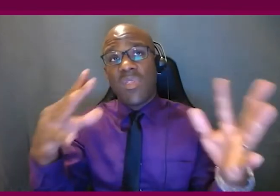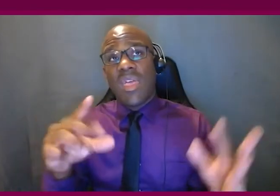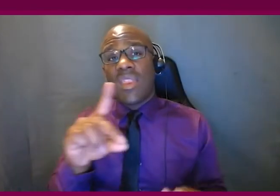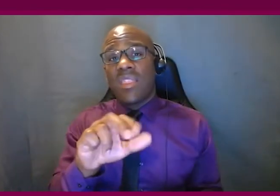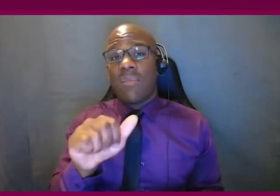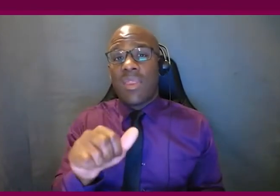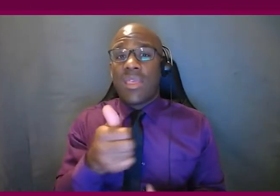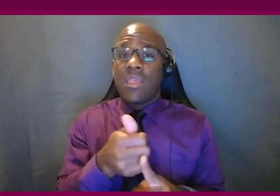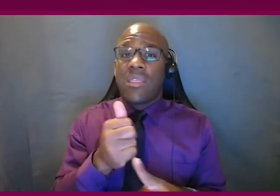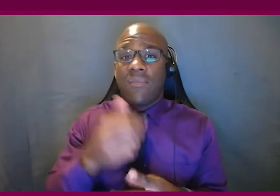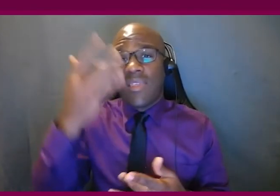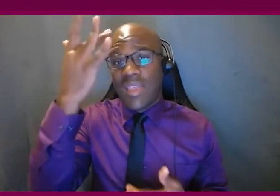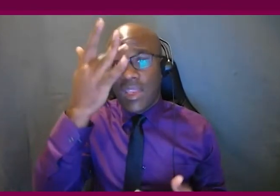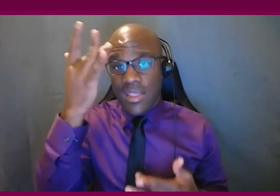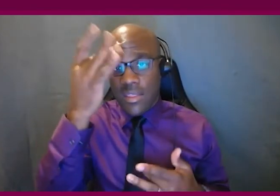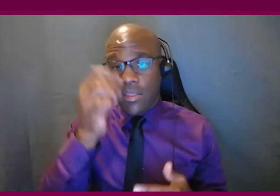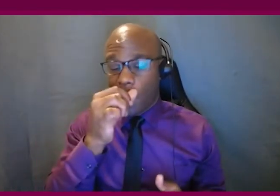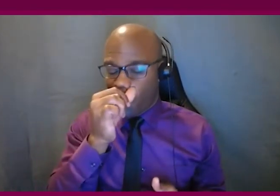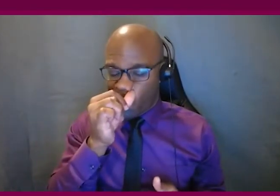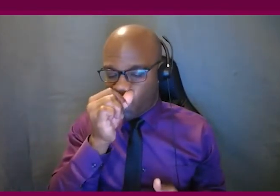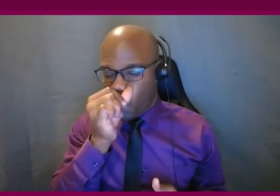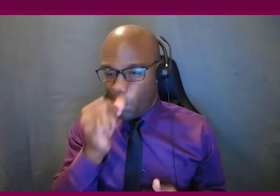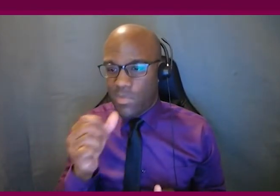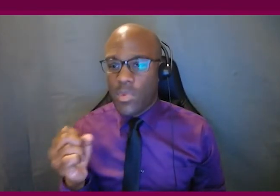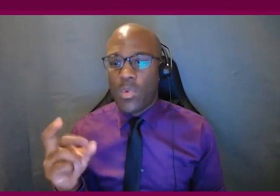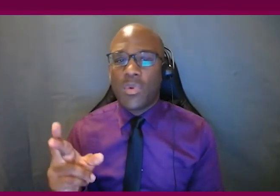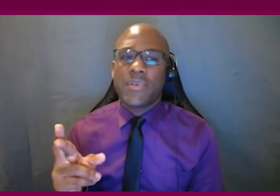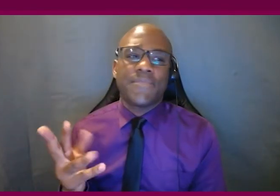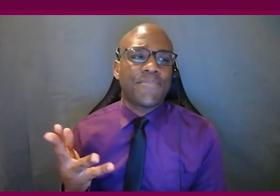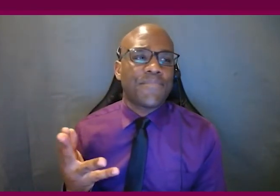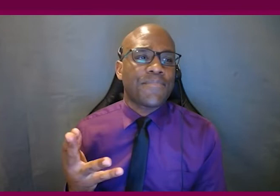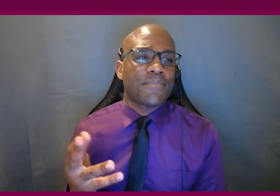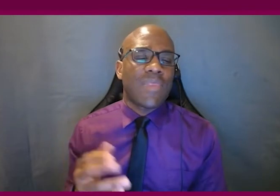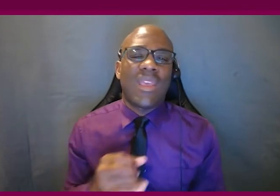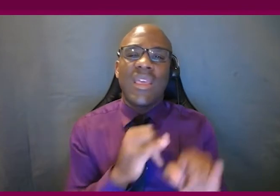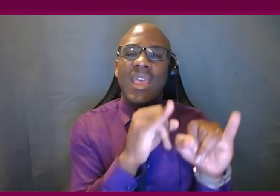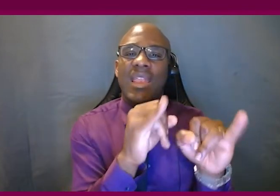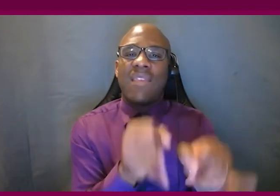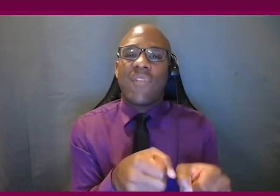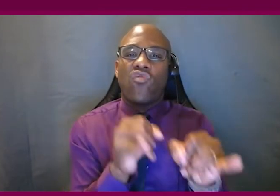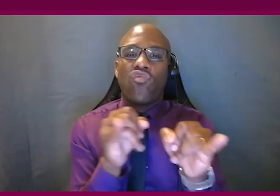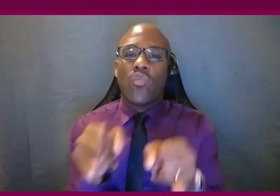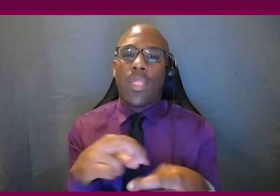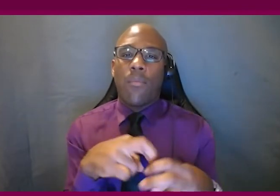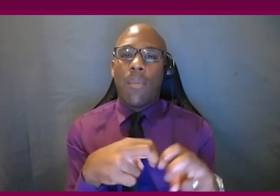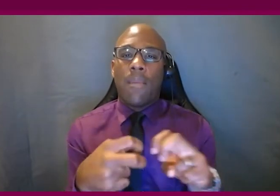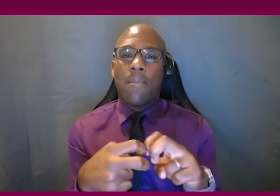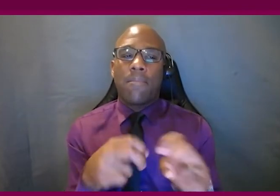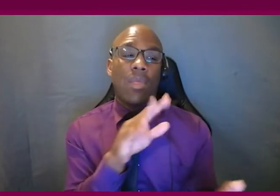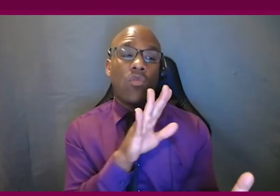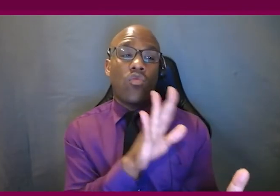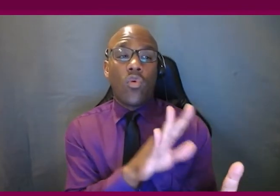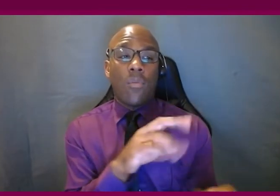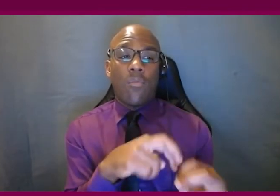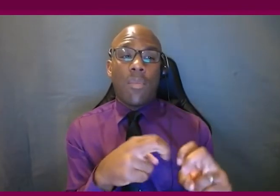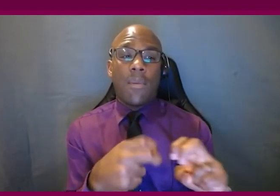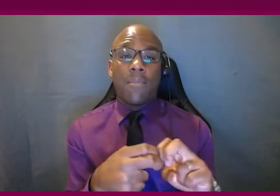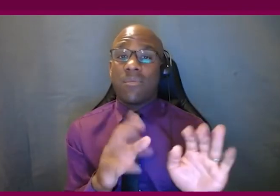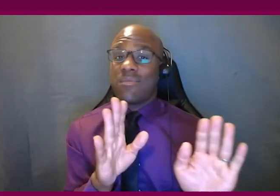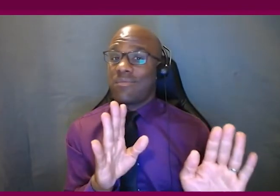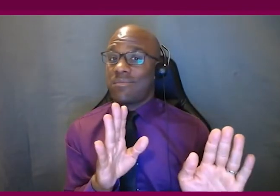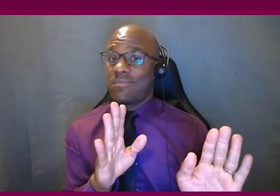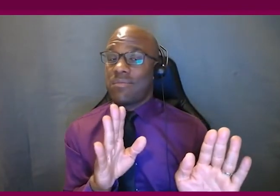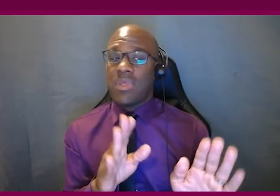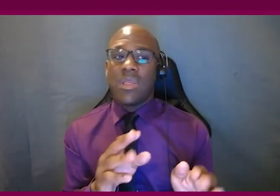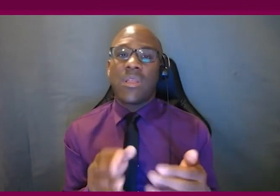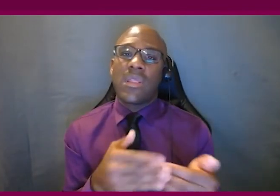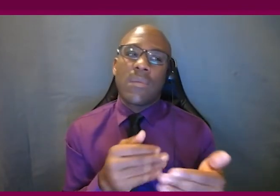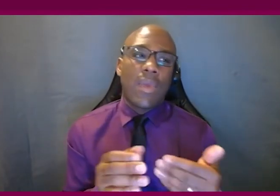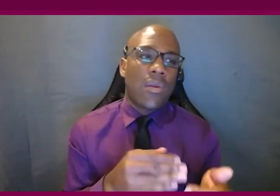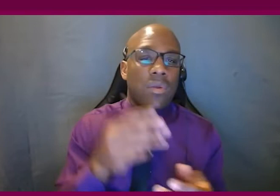Whether that's a disease, a genetic condition, an injury, something that happens to a person